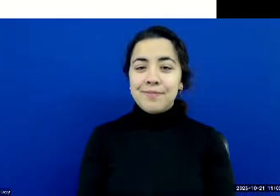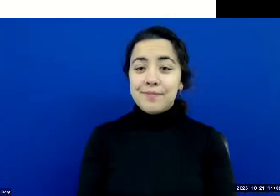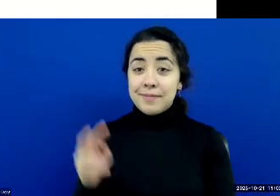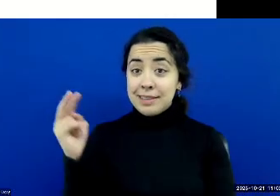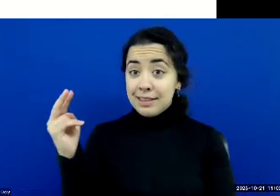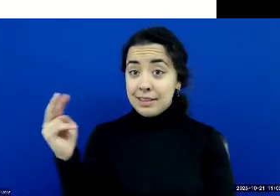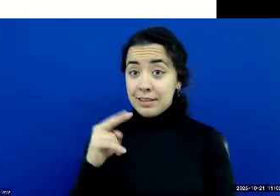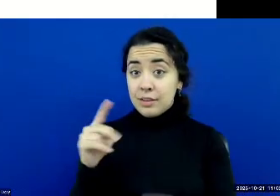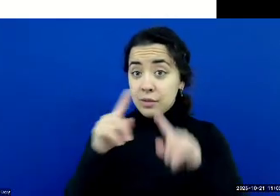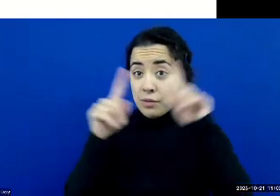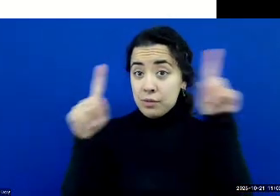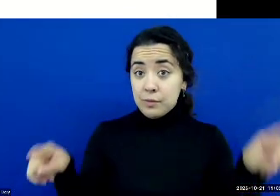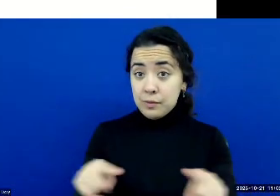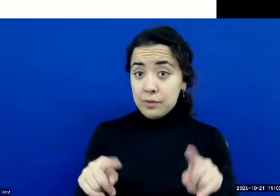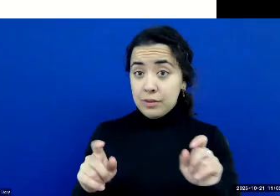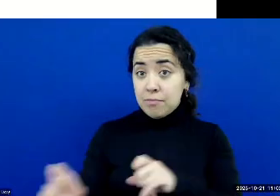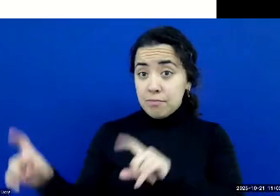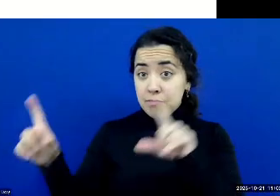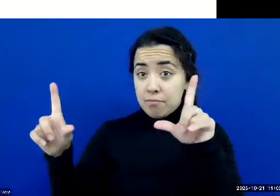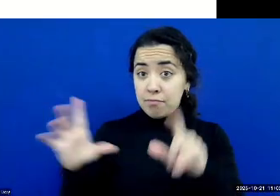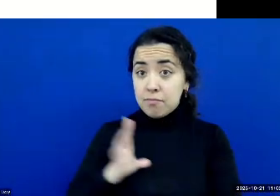Kathleen DeForest: Alright, everyone can see my screen, I hope.